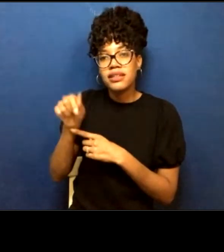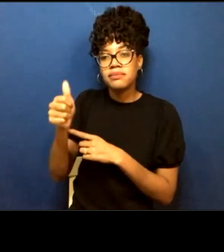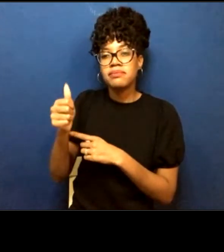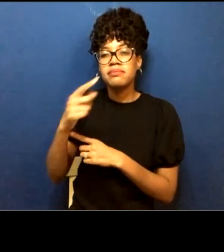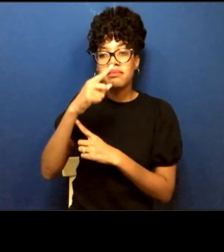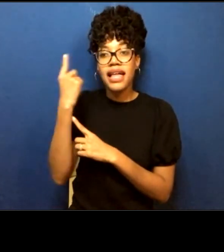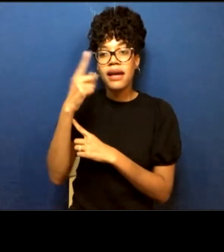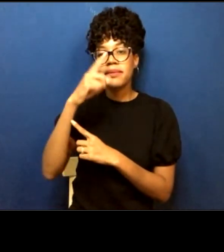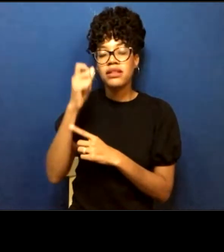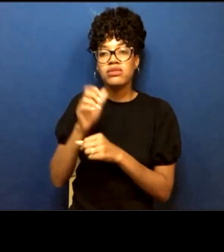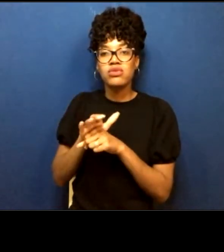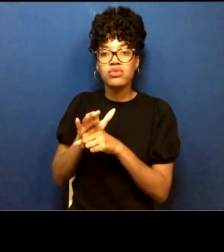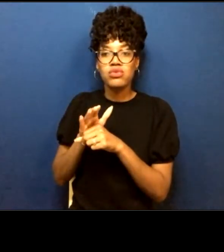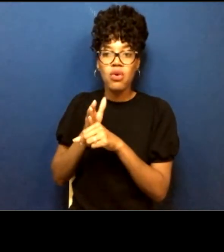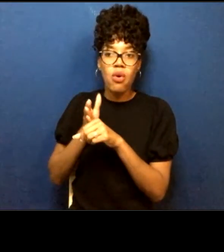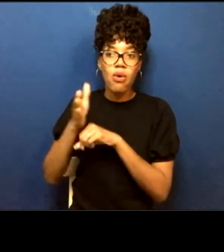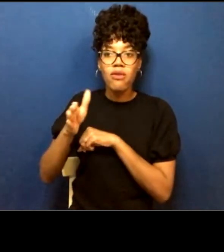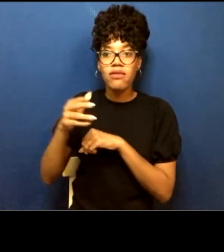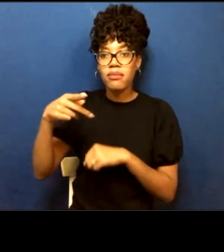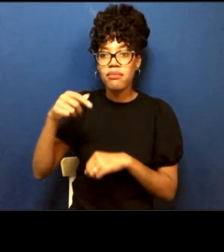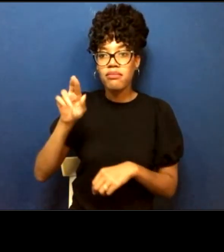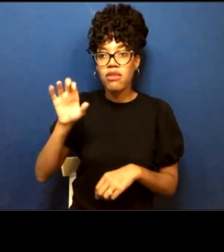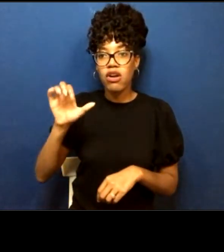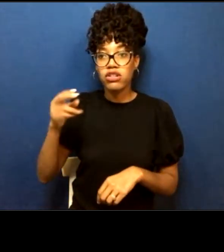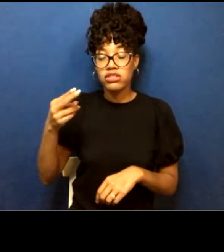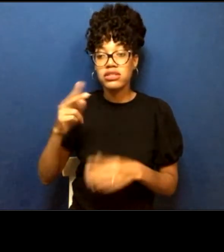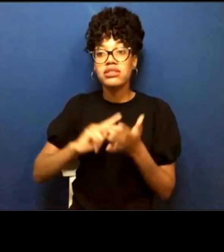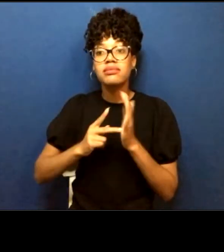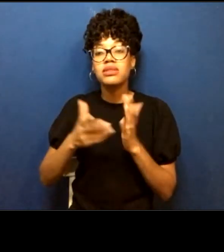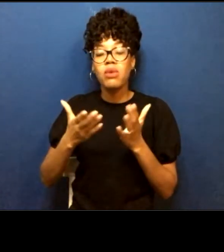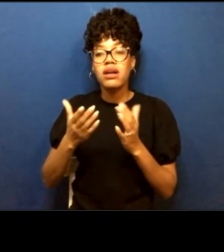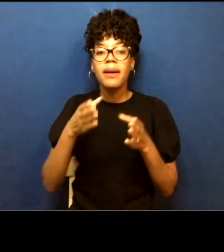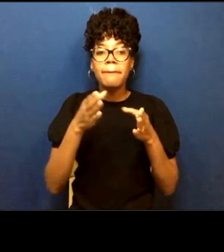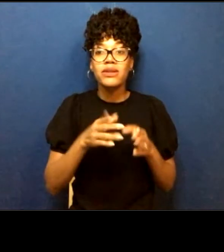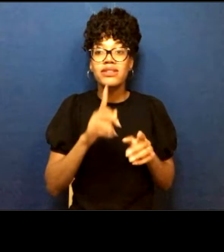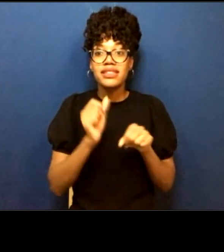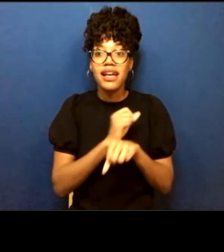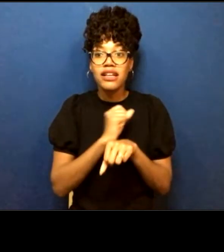This has been hand parched. Somebody actually took the time with their hands to parched this over a fire.